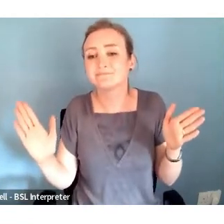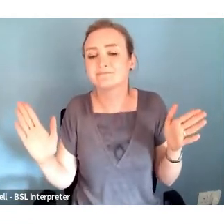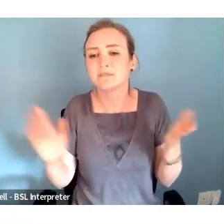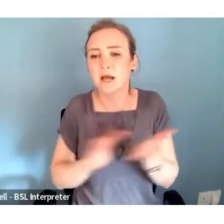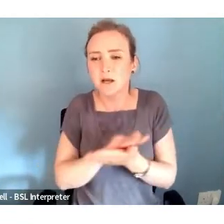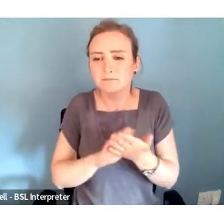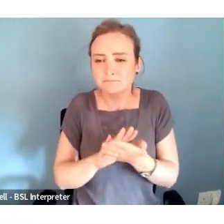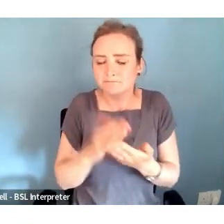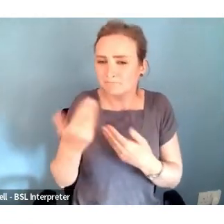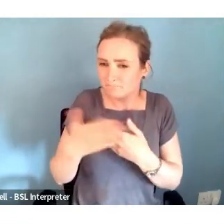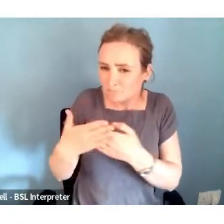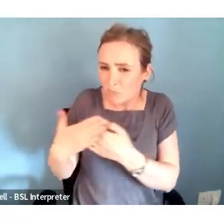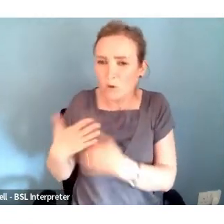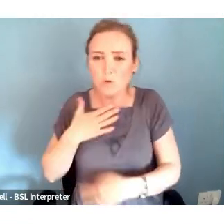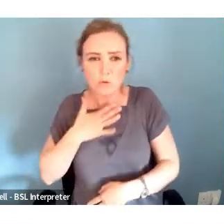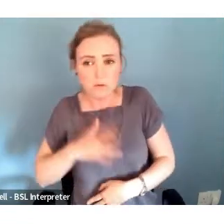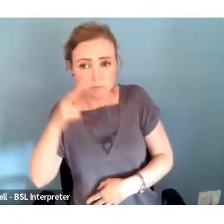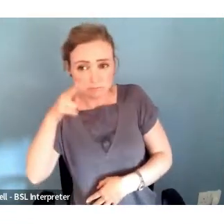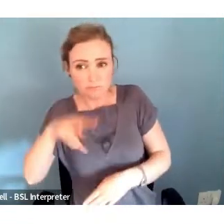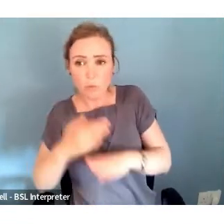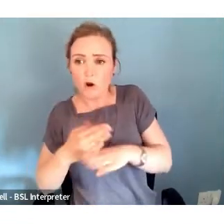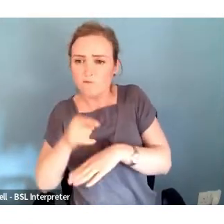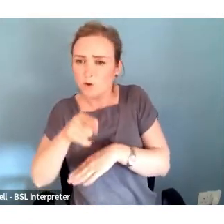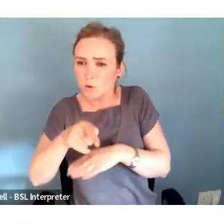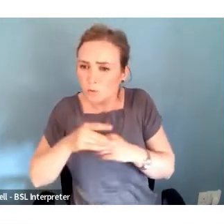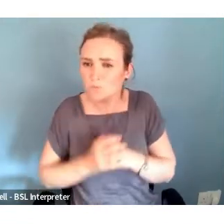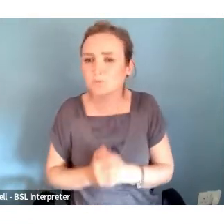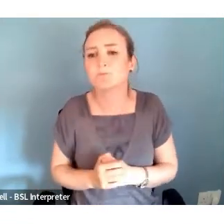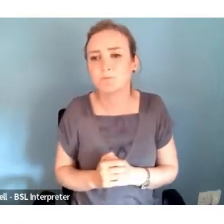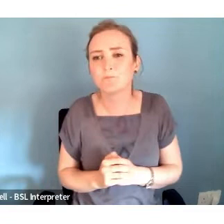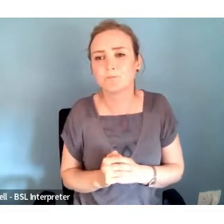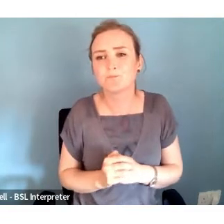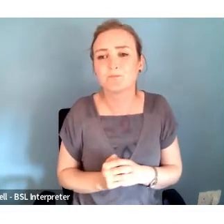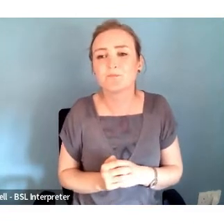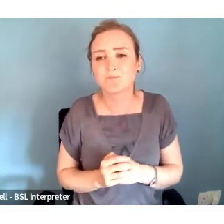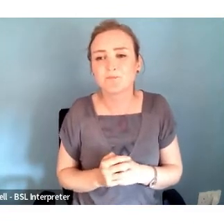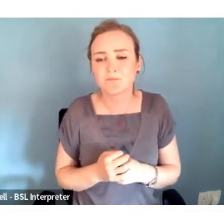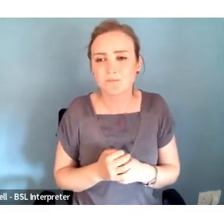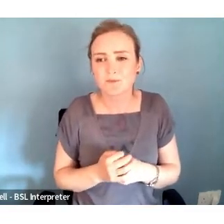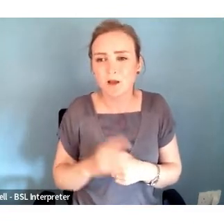you as employer these lessons can be applied more wide